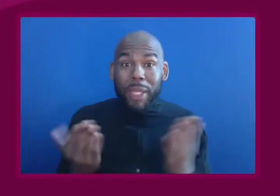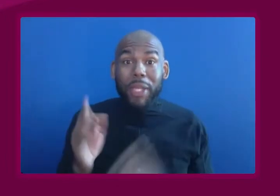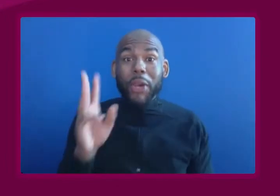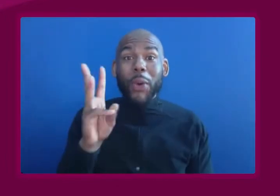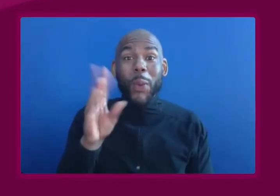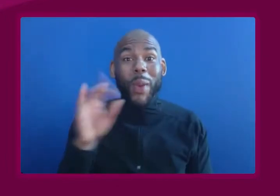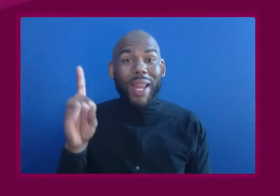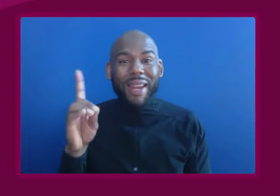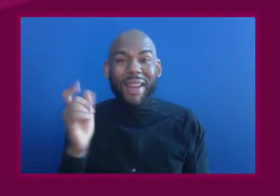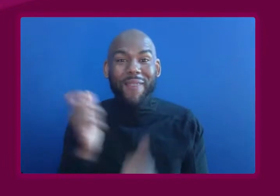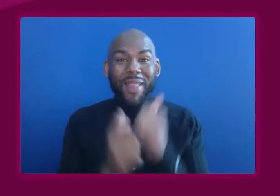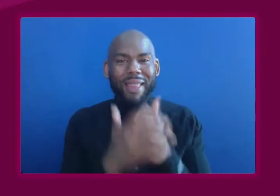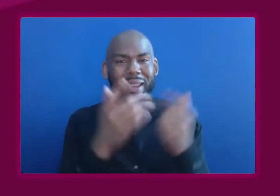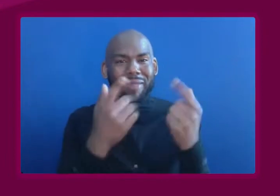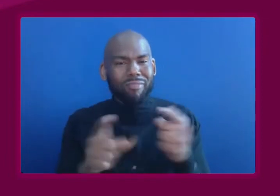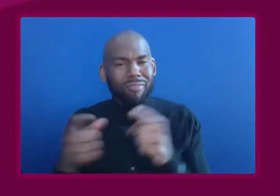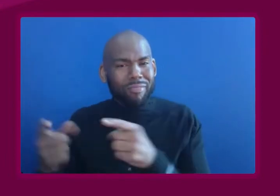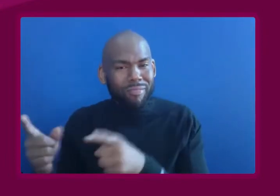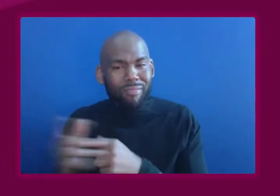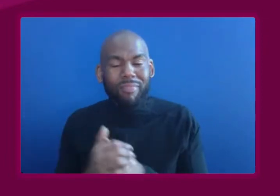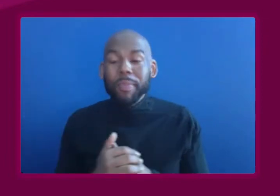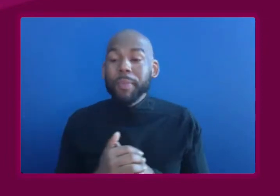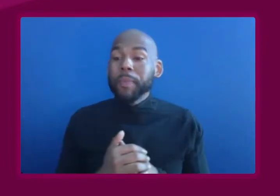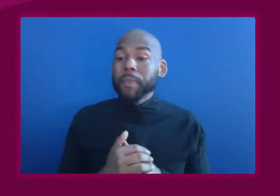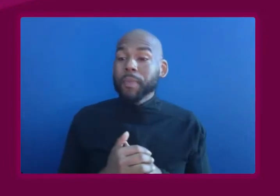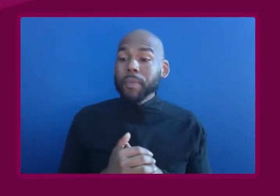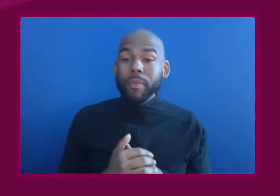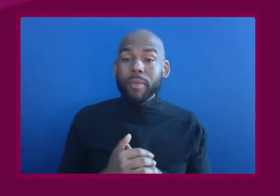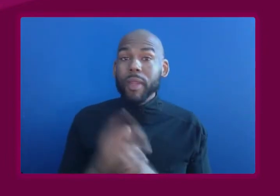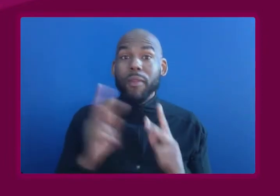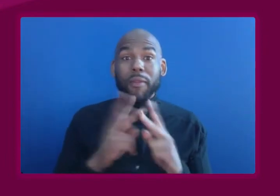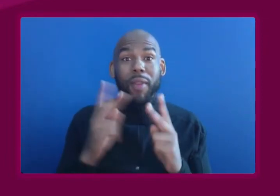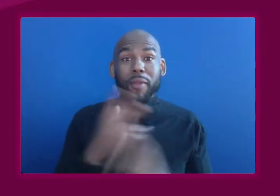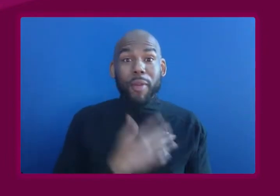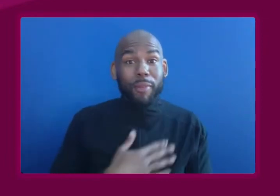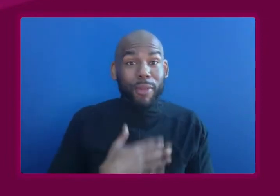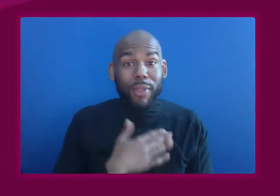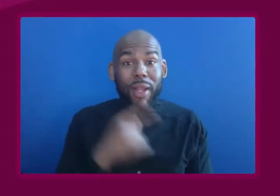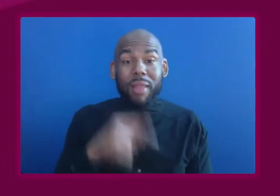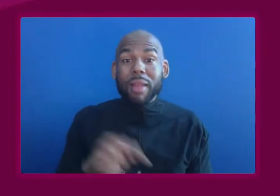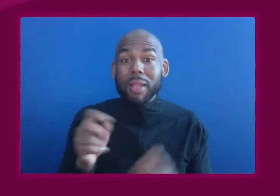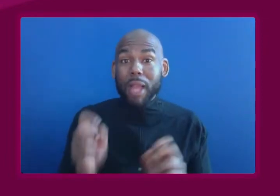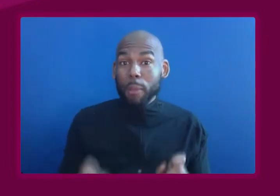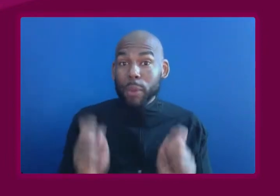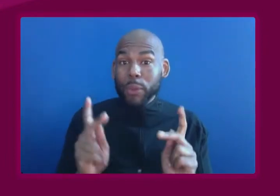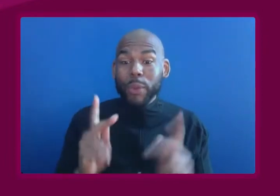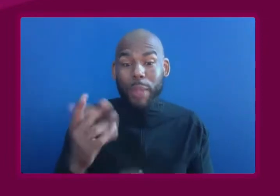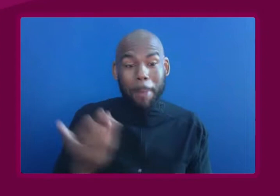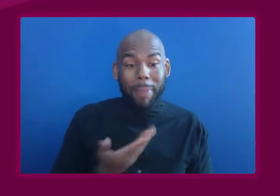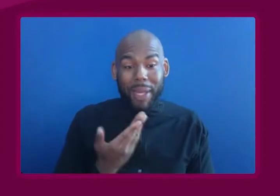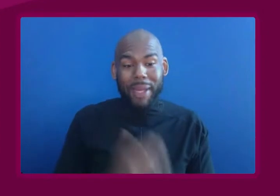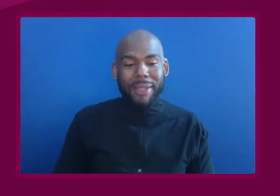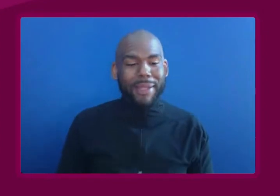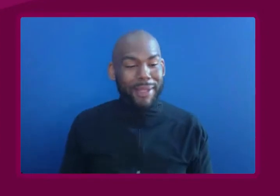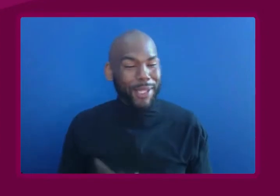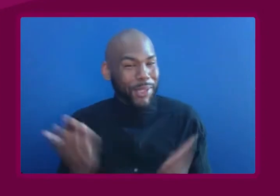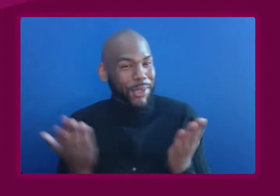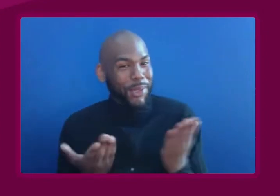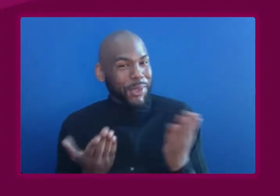WID is doing and very appreciative of the opportunity to be a guest on this podcast. Ashley Inkumsah: Yeah.